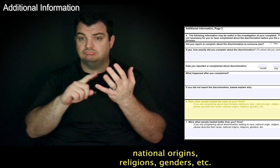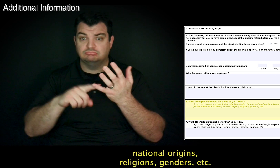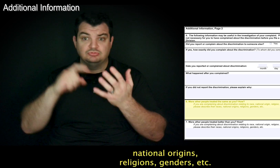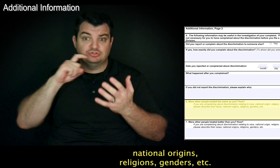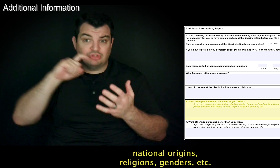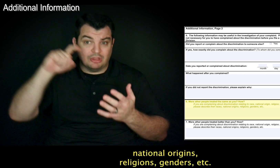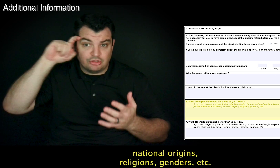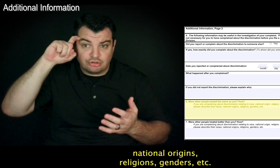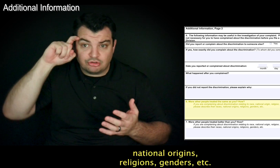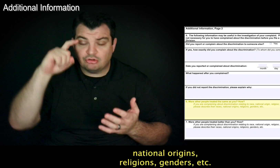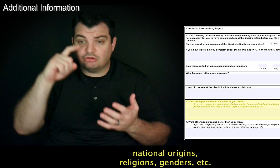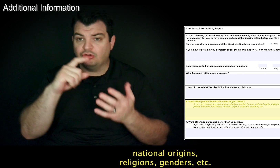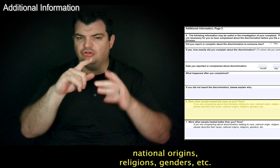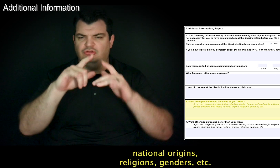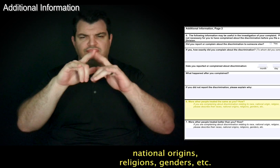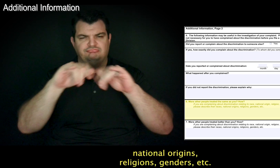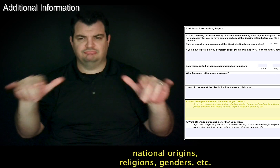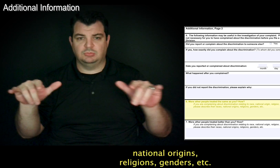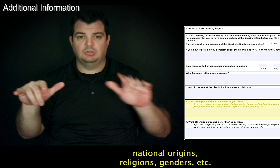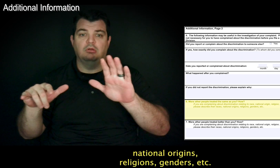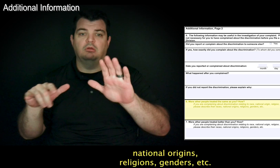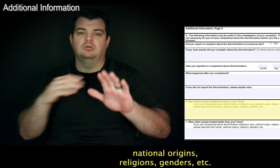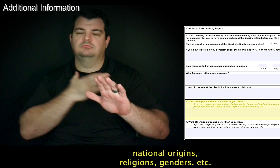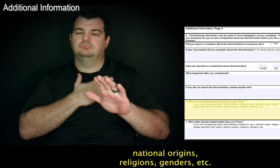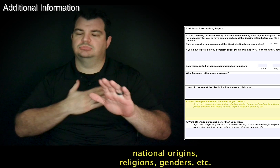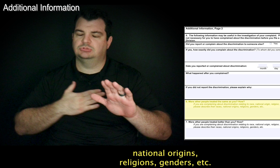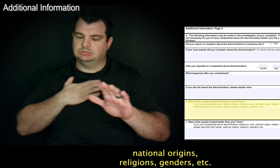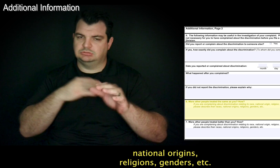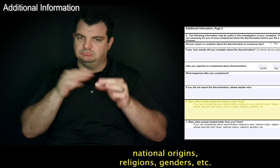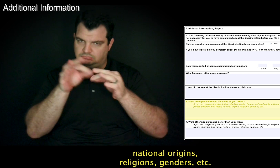national origins, religions, genders, etc.